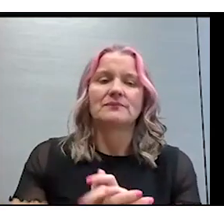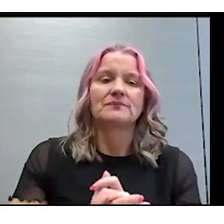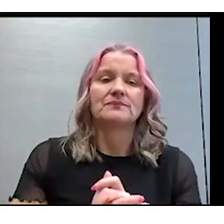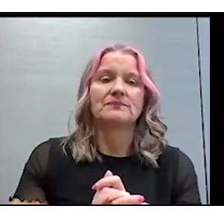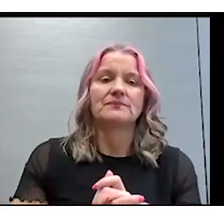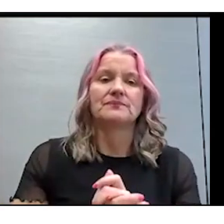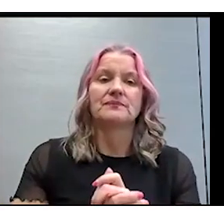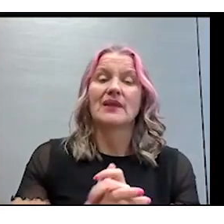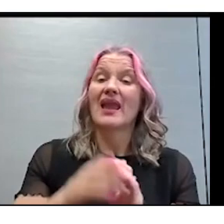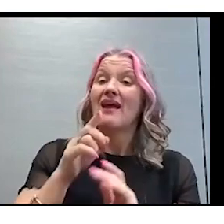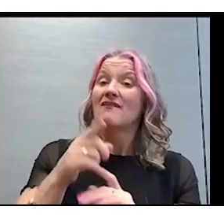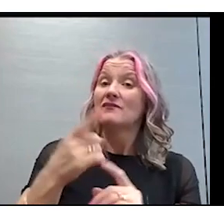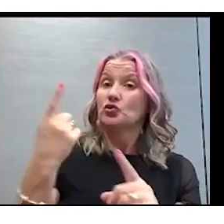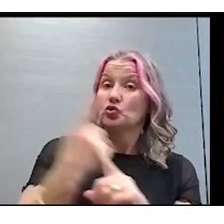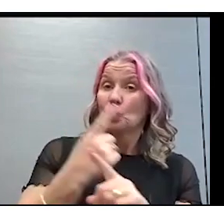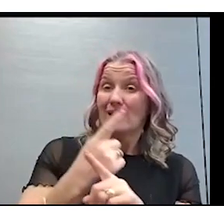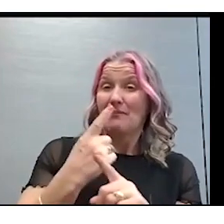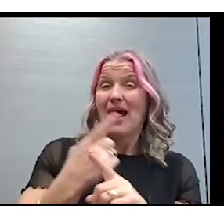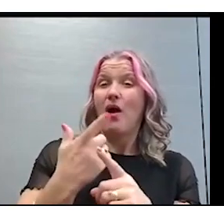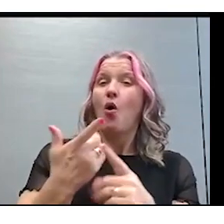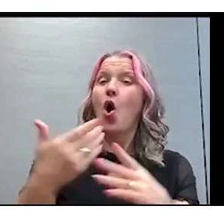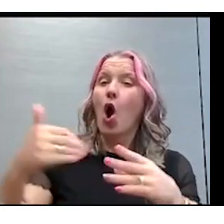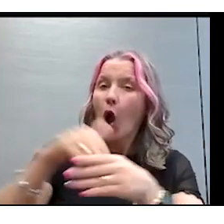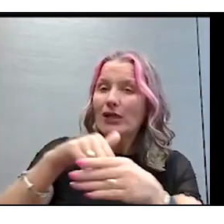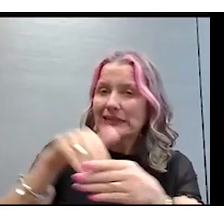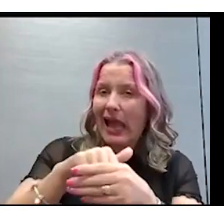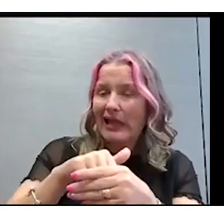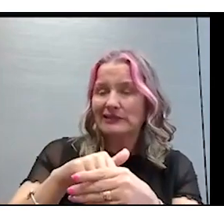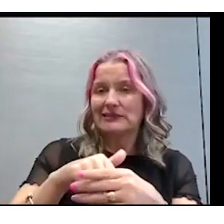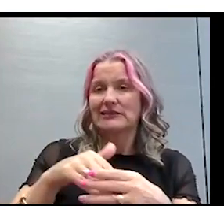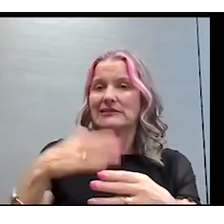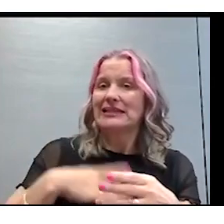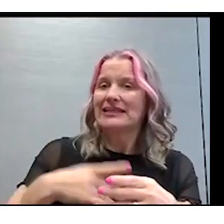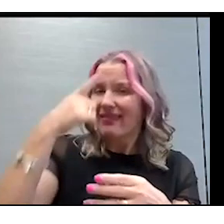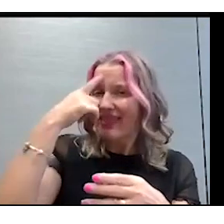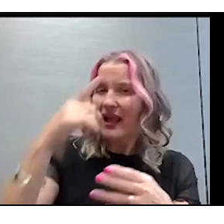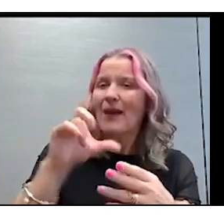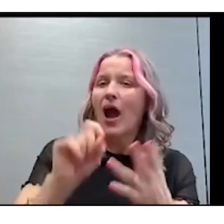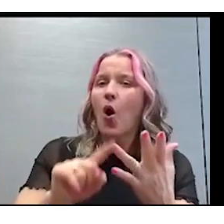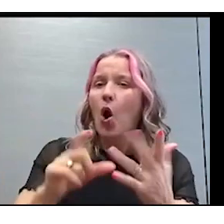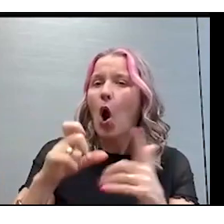that it doesn't produce harmful content or code. If it's a code generating tool, we want to make